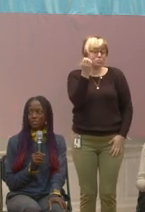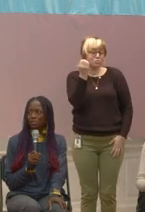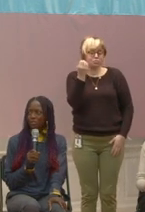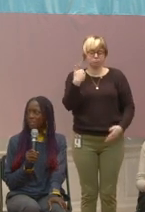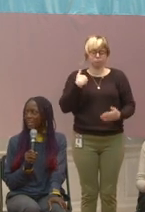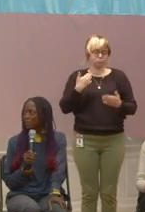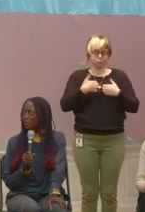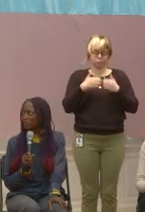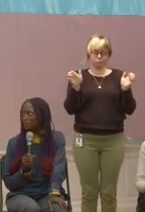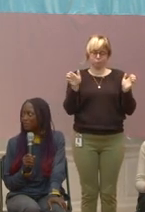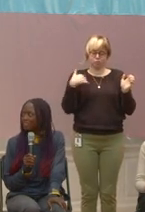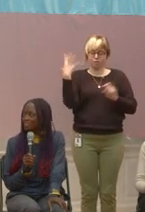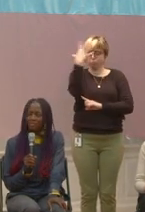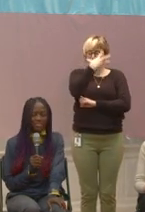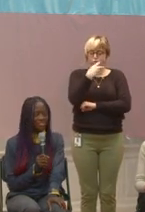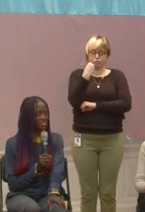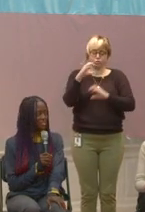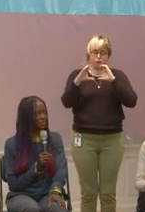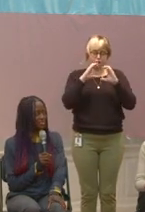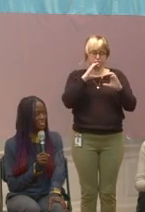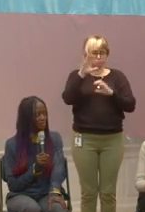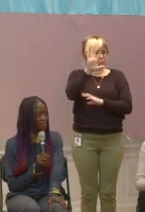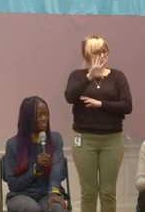disclosure, we had a conversation in a roundtable at